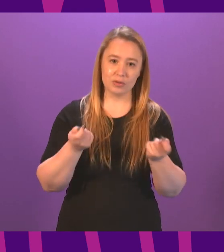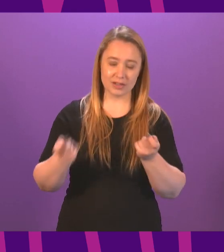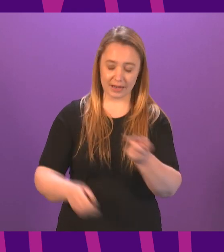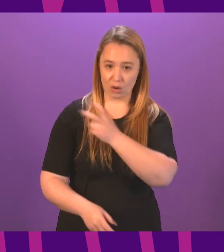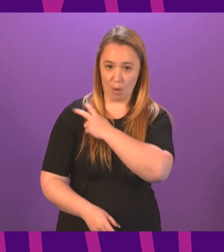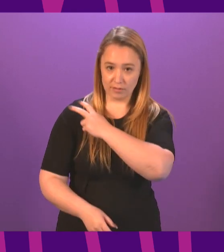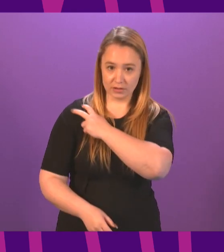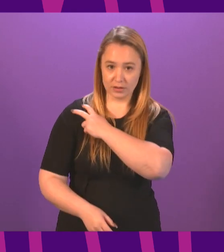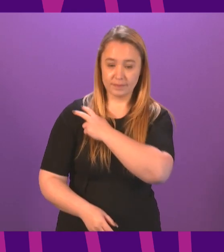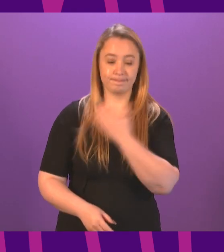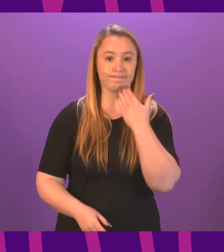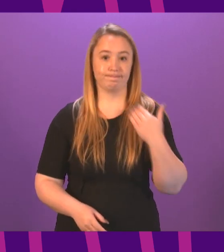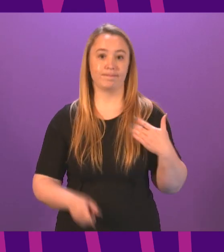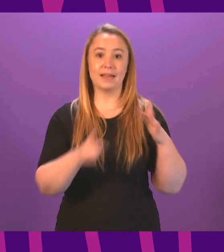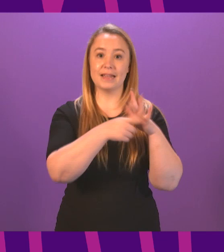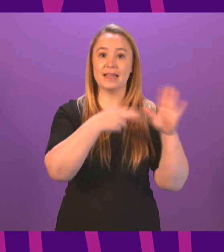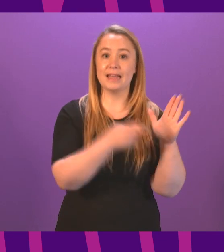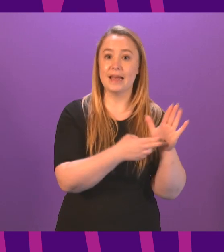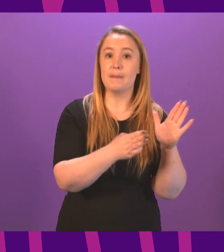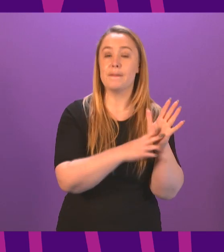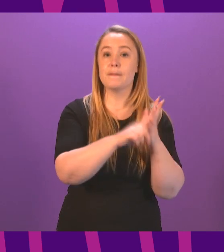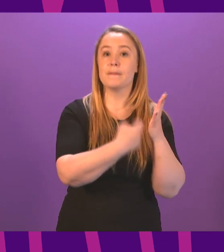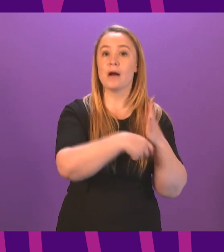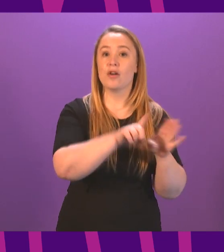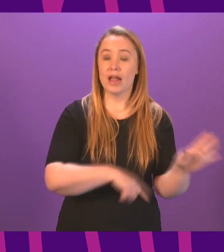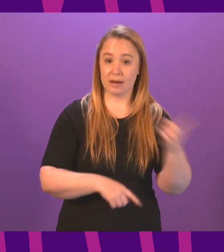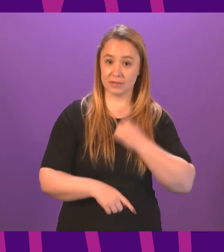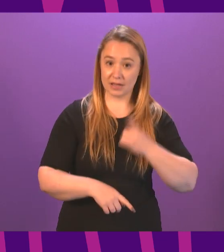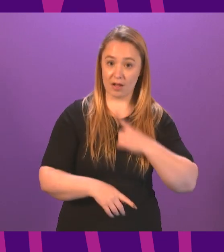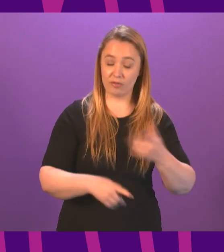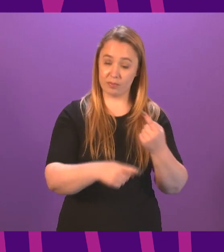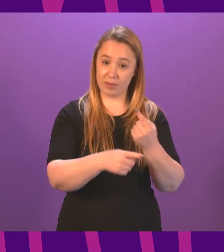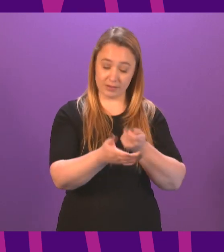to the First Minister on behalf of hospitality businesses in our constituency. Those business